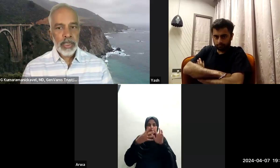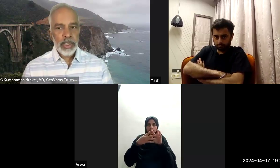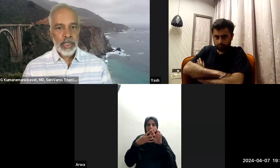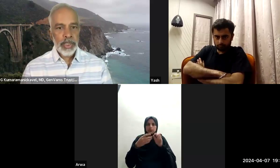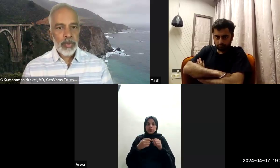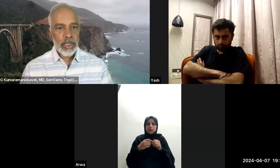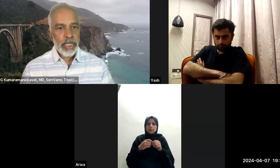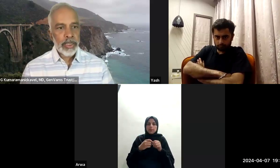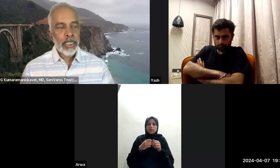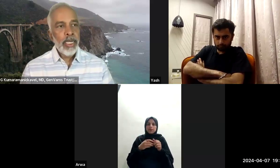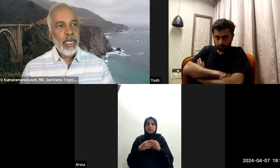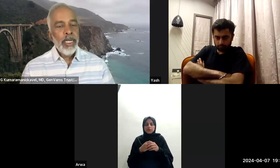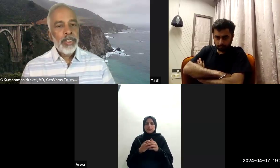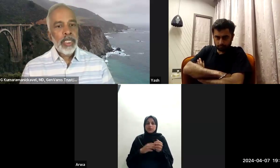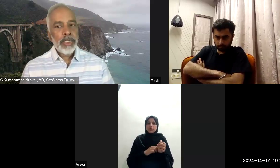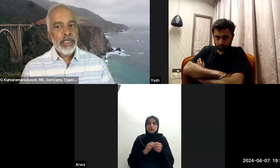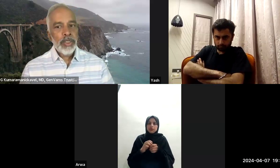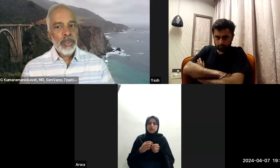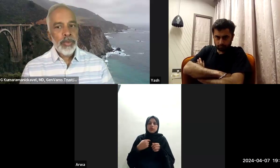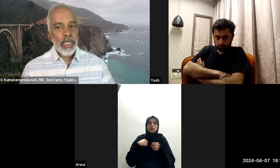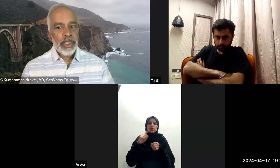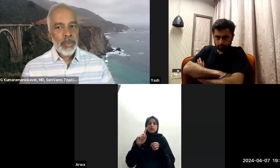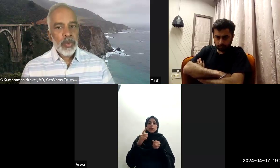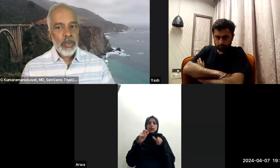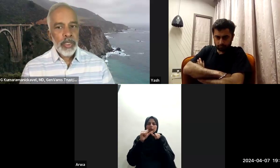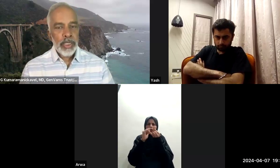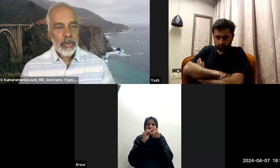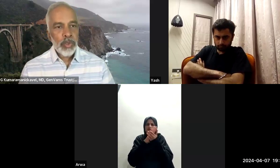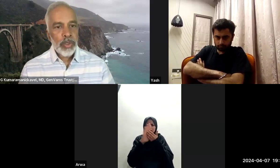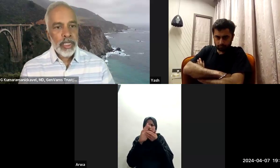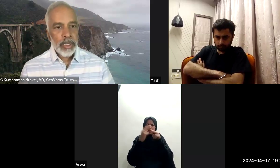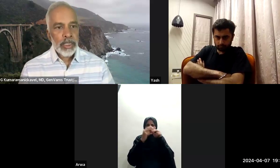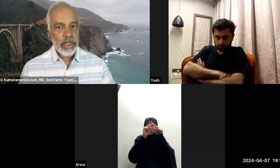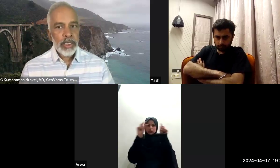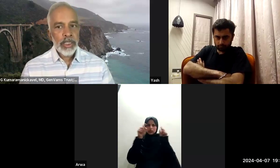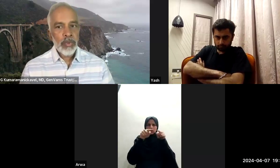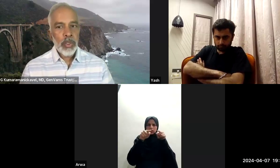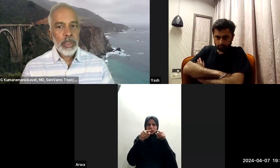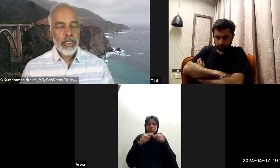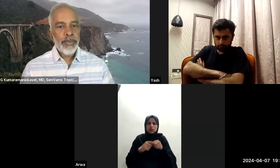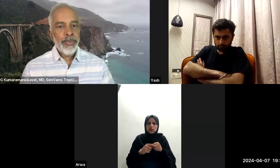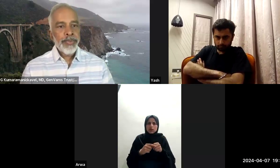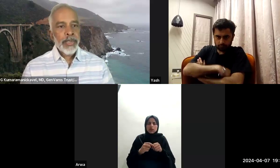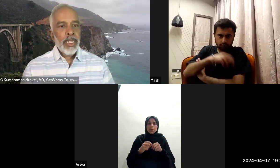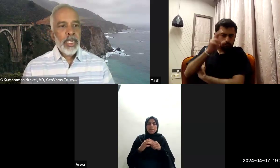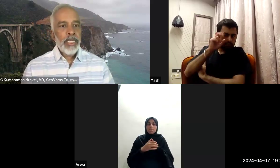in the subsequent slides. So Usher syndrome as I told you has more than a dozen genes involved .